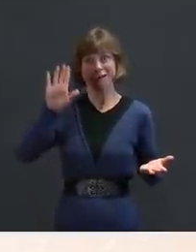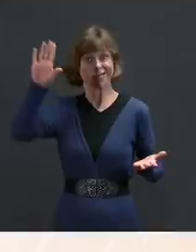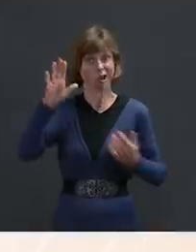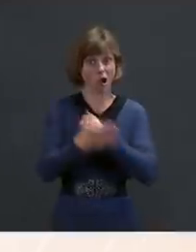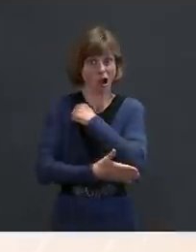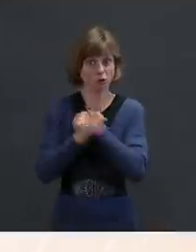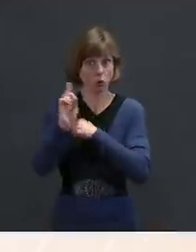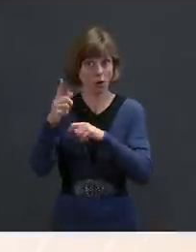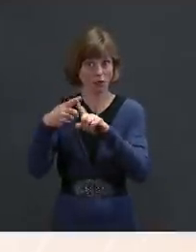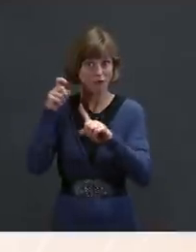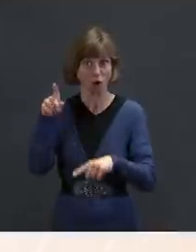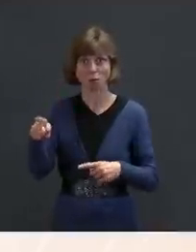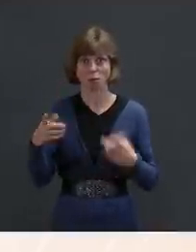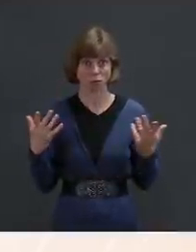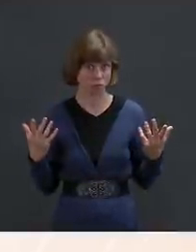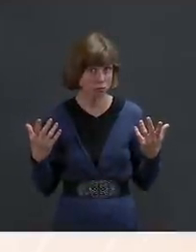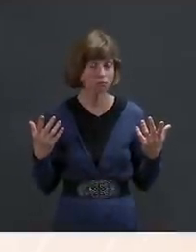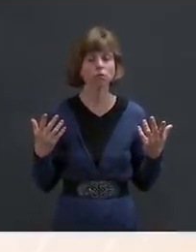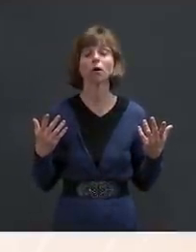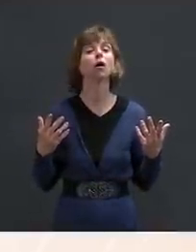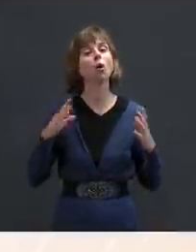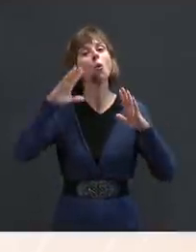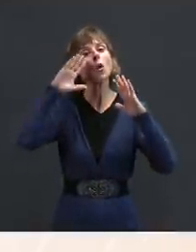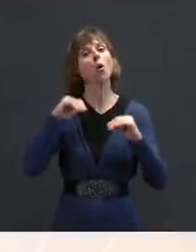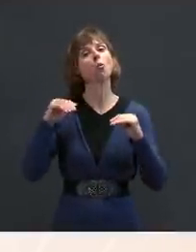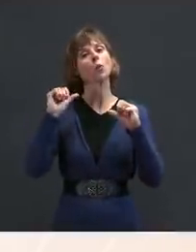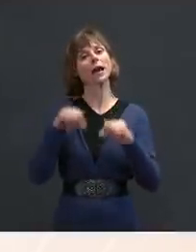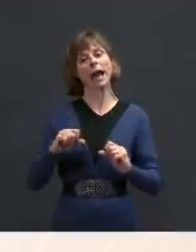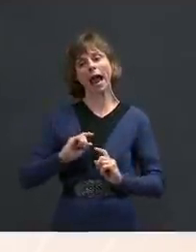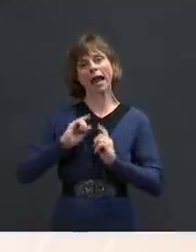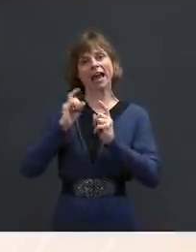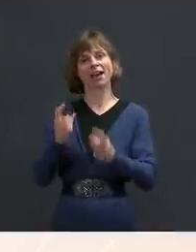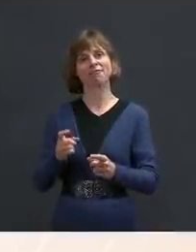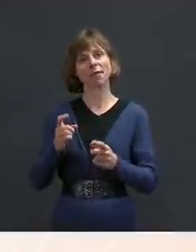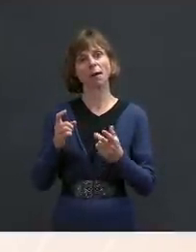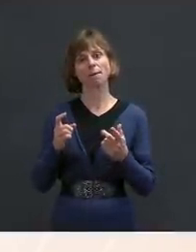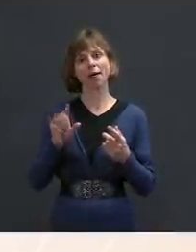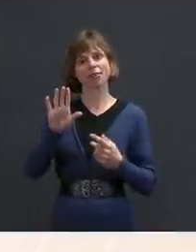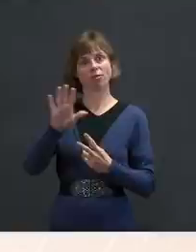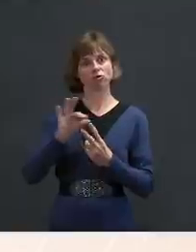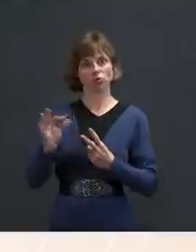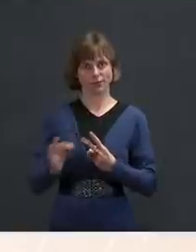We hope to be in a position to give them the election. And if, in fact,